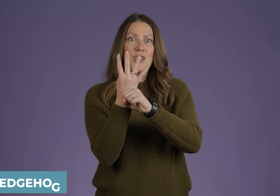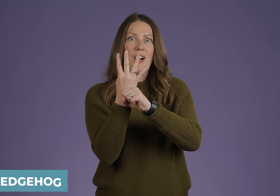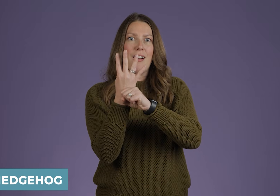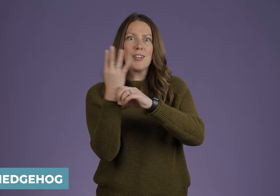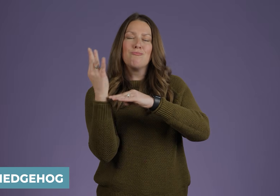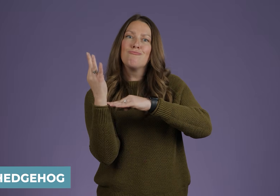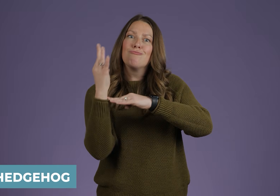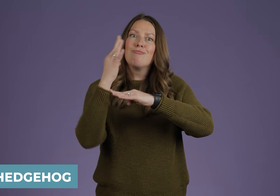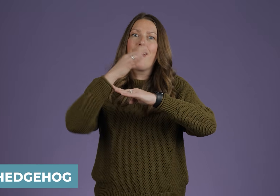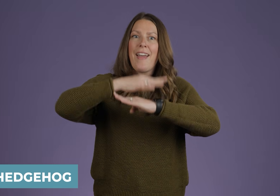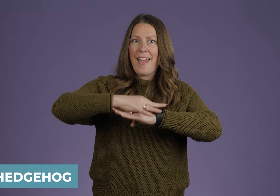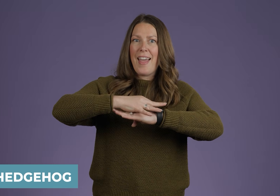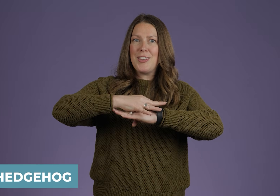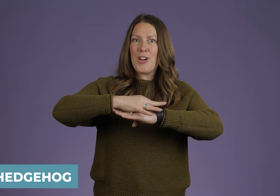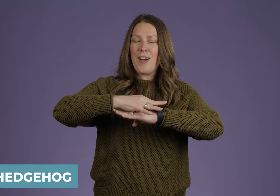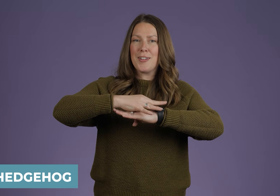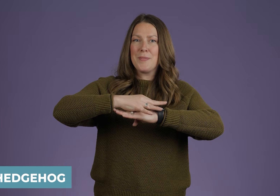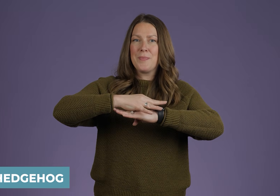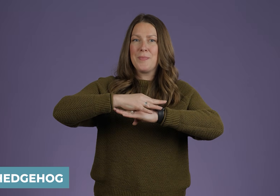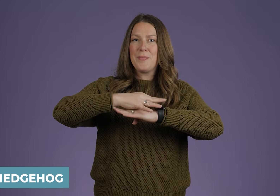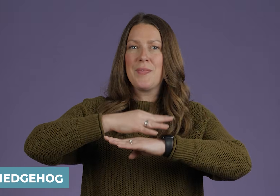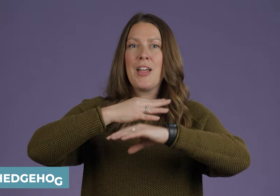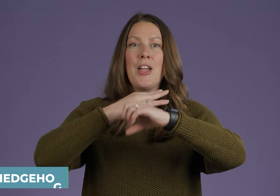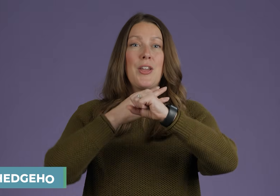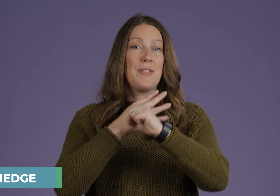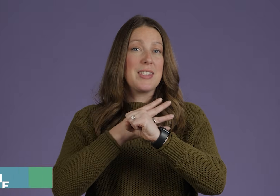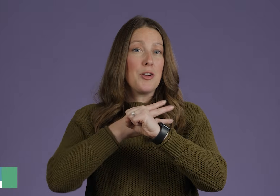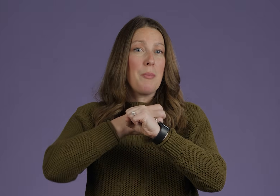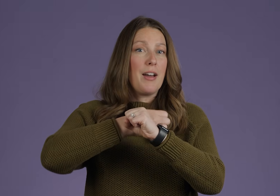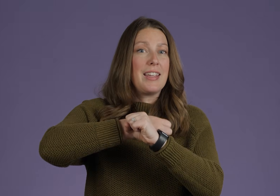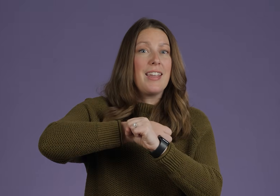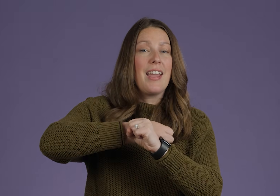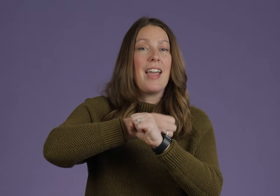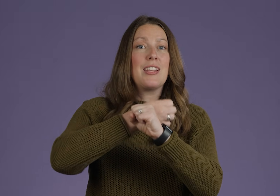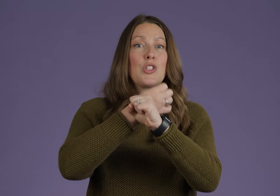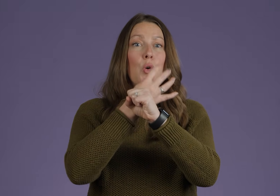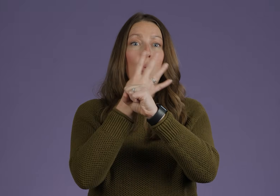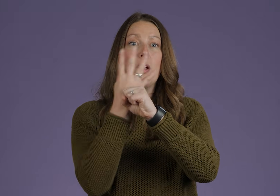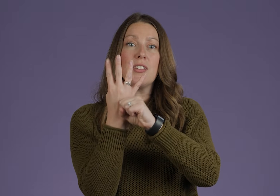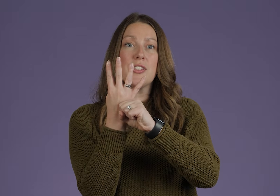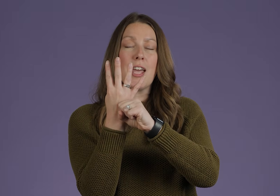Hedgehog.